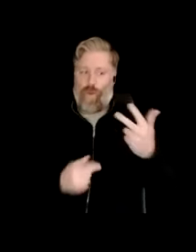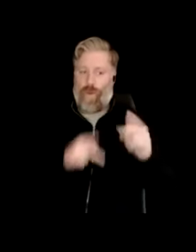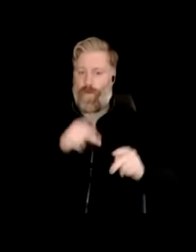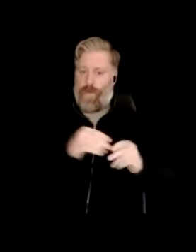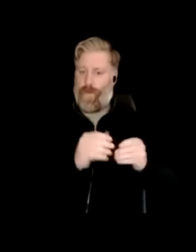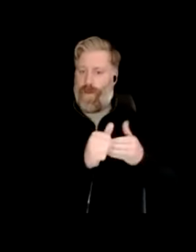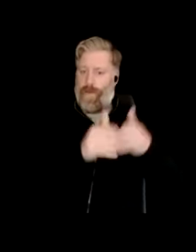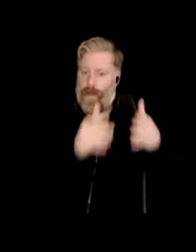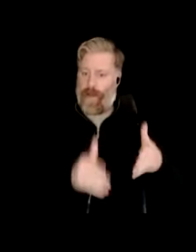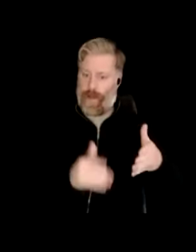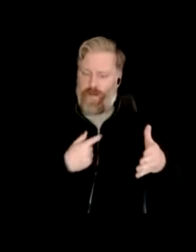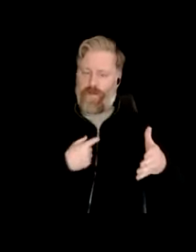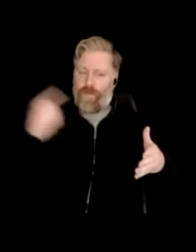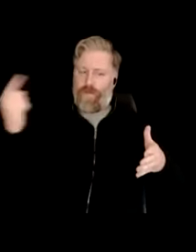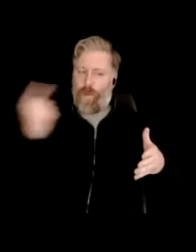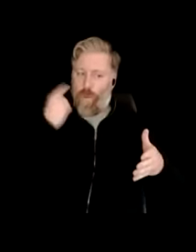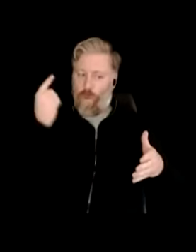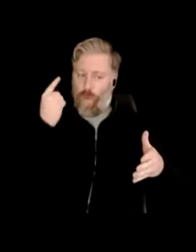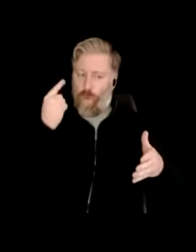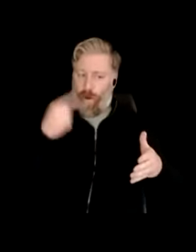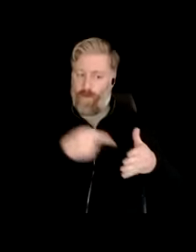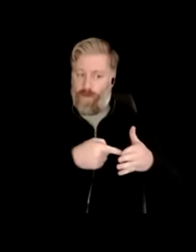be on the fiscally-sponsored groups board?